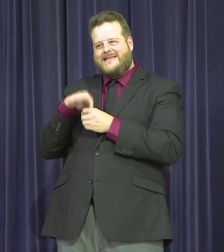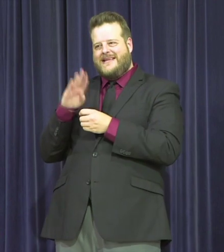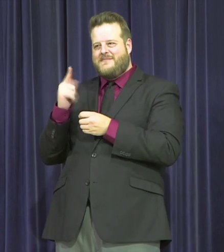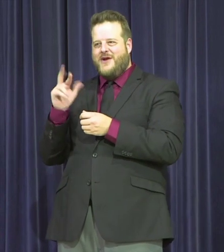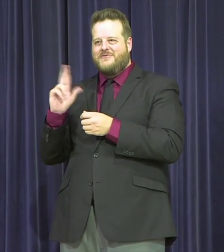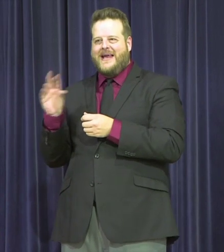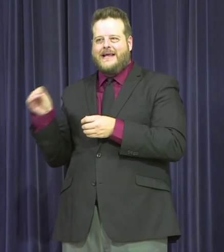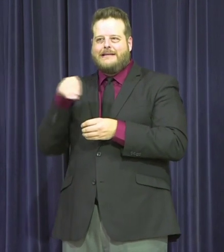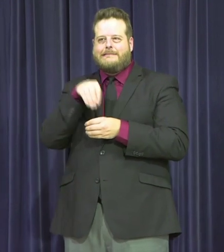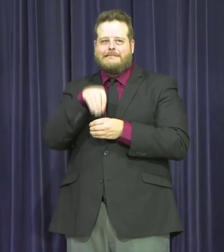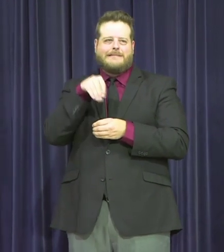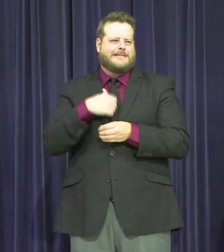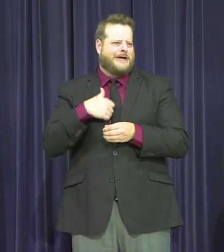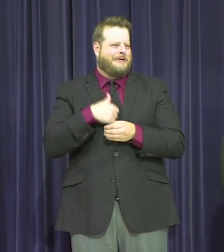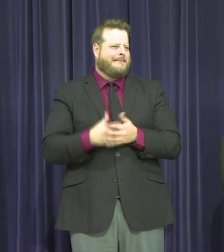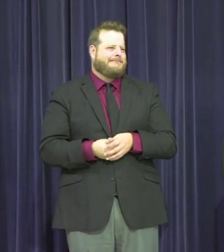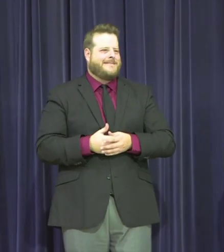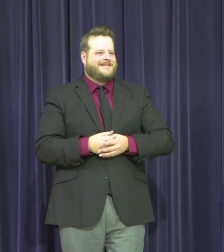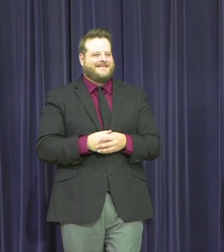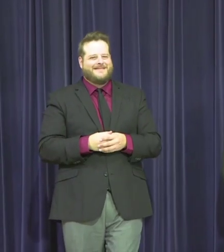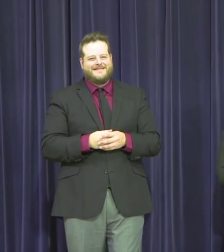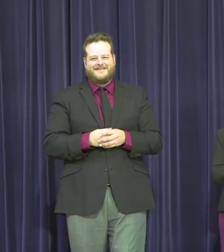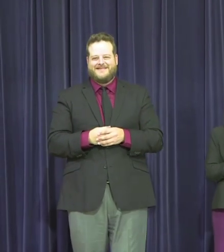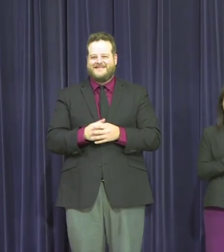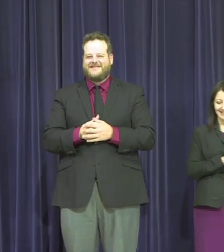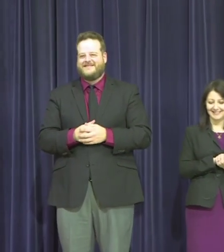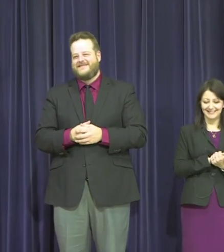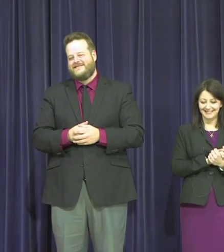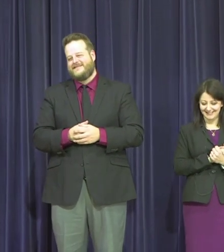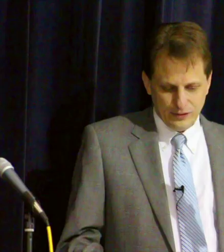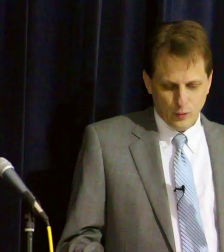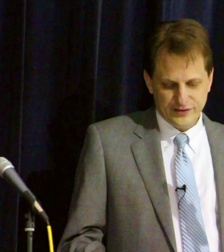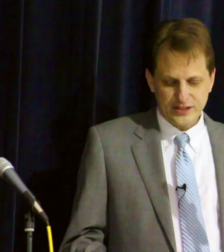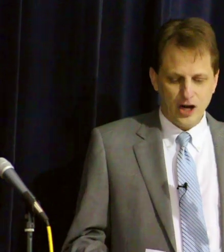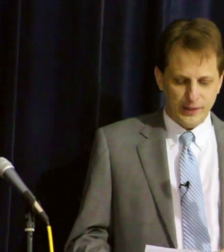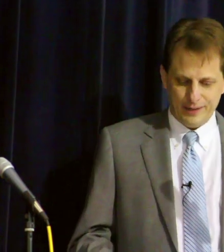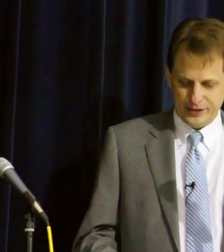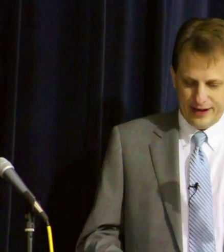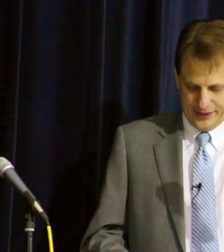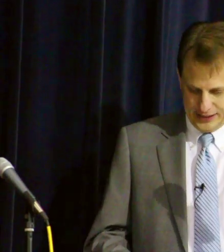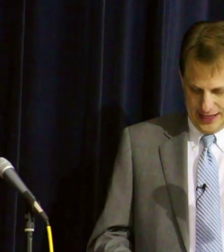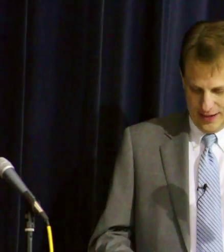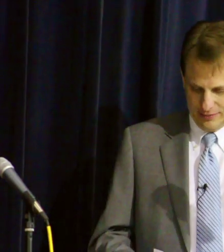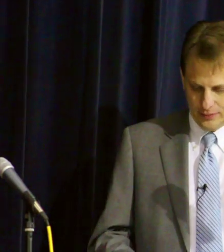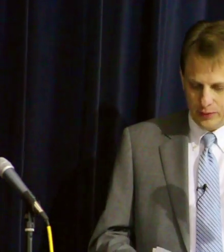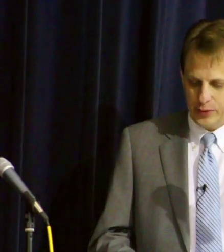I know thats so weird. Sorry.... We've just opened up your Netflix account.